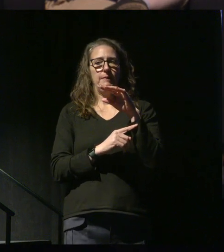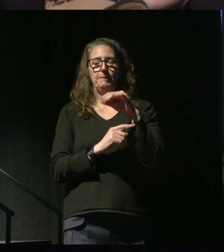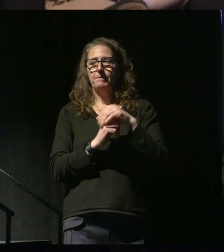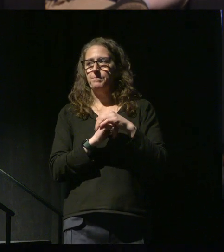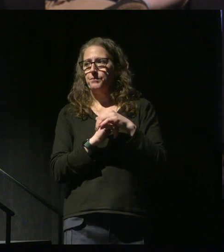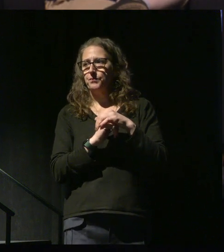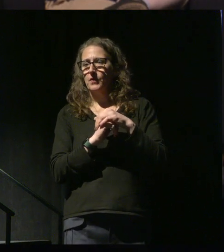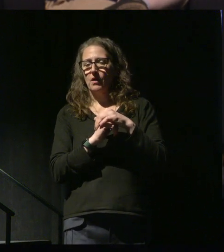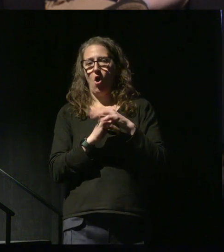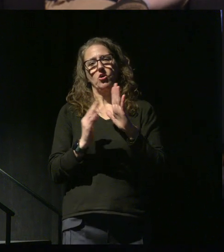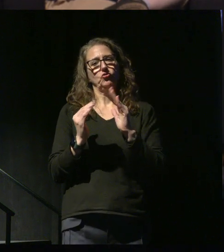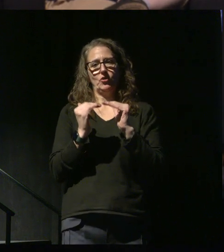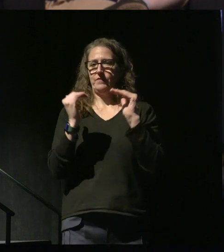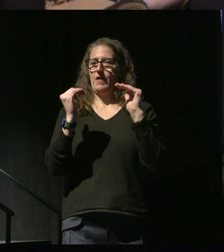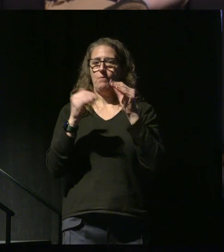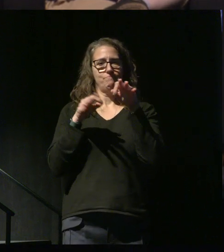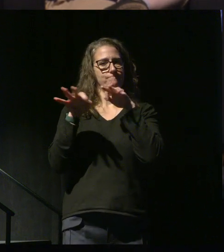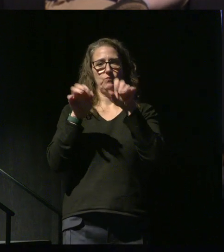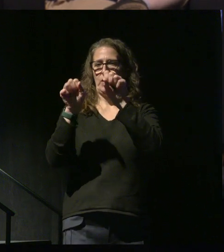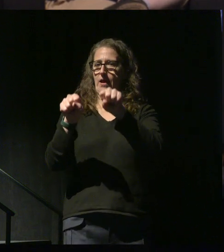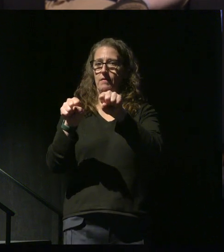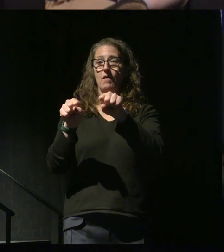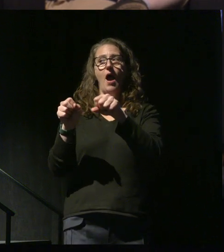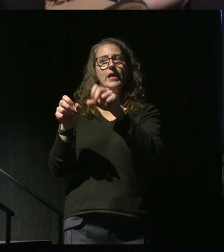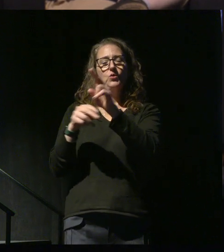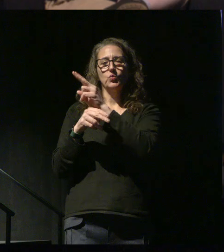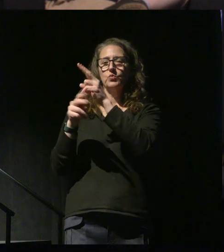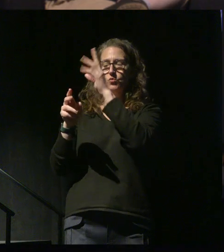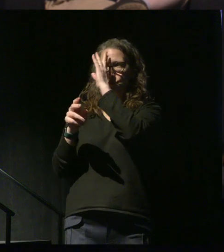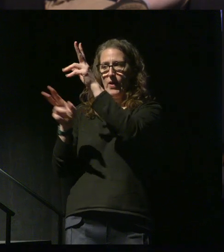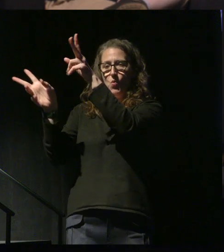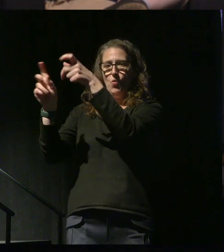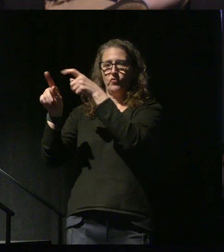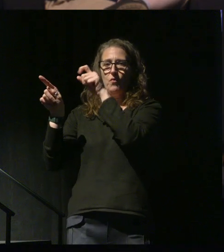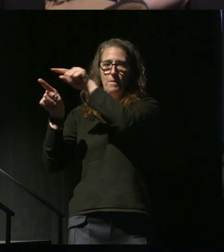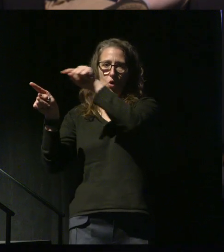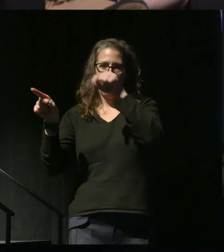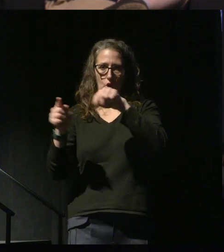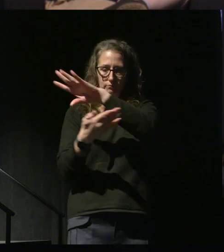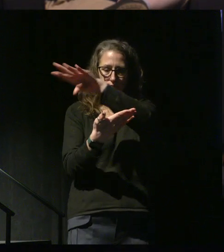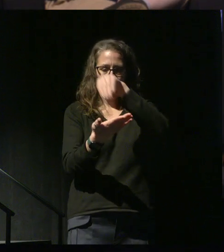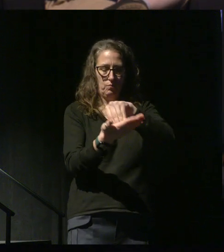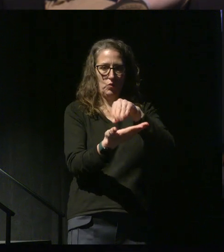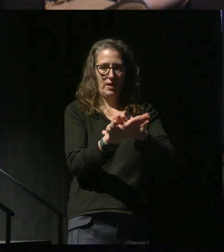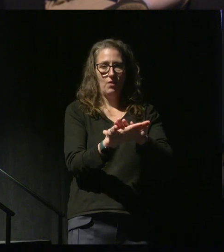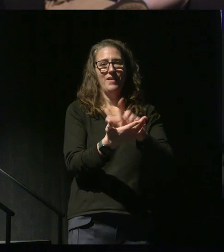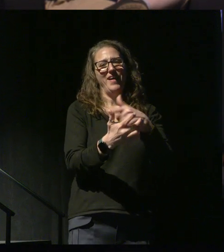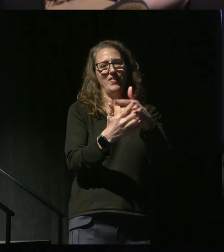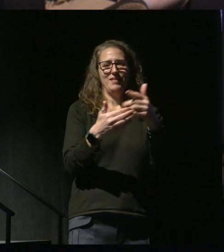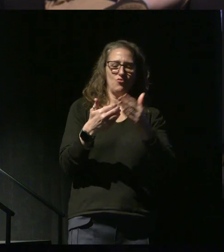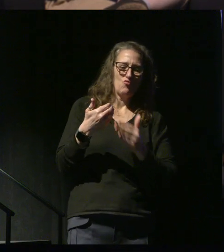Like I quote her and then it's just my opinion. But yeah, I mean, sometimes I'm still worried,